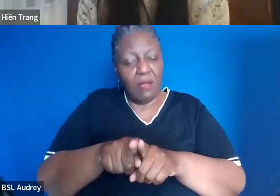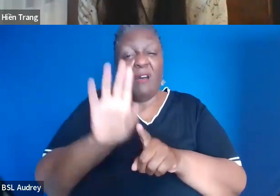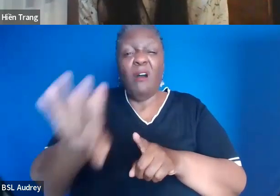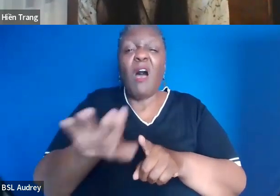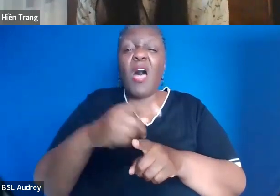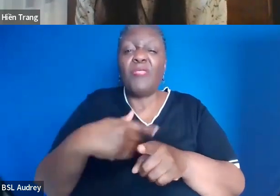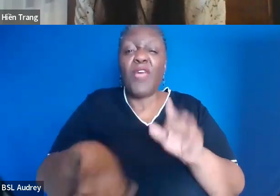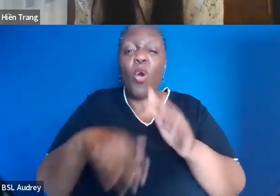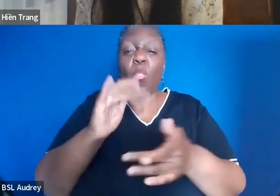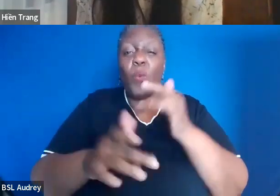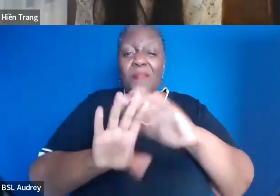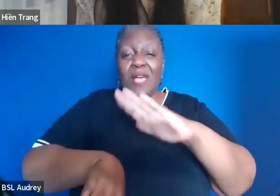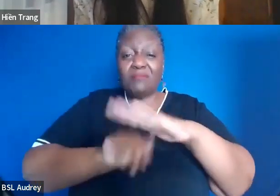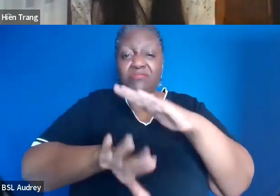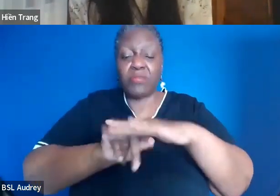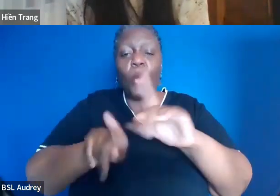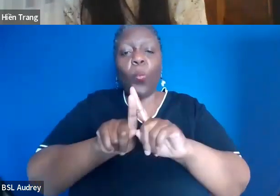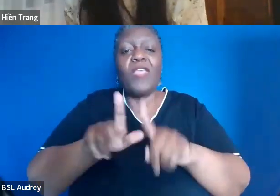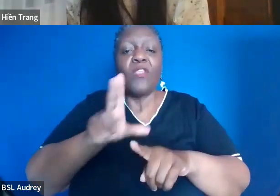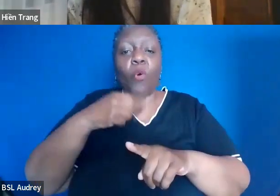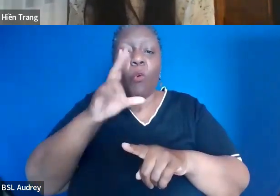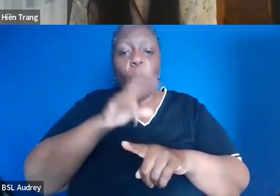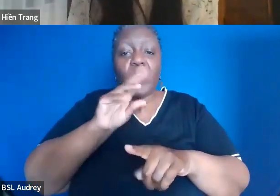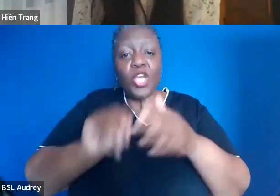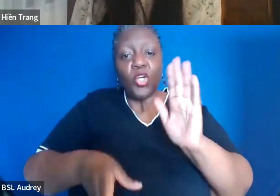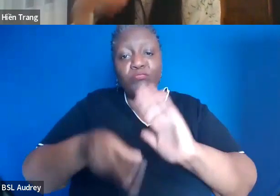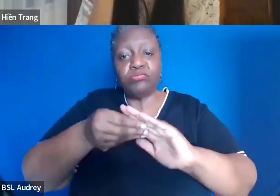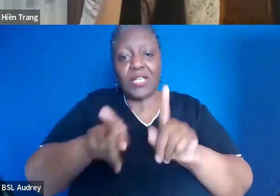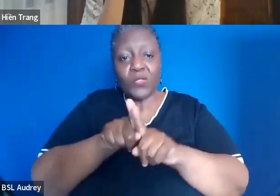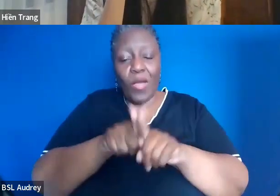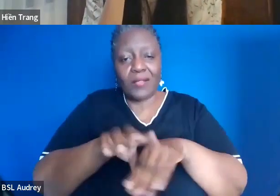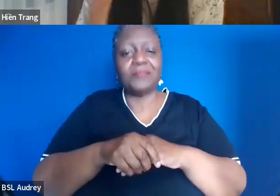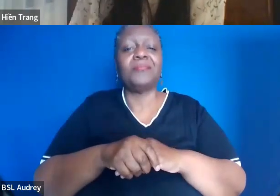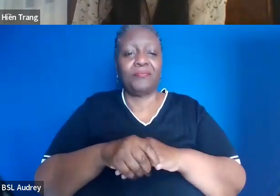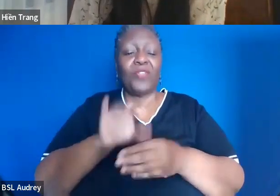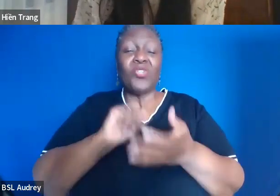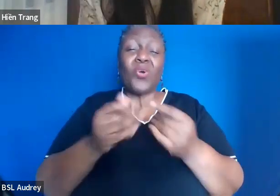and there's a lot more for you to explore on the website and in print so thank you both once again